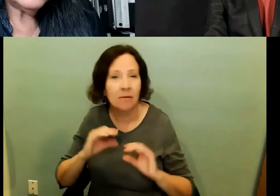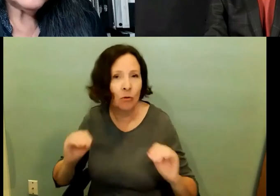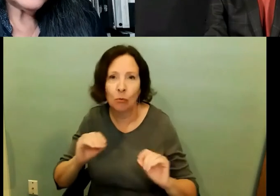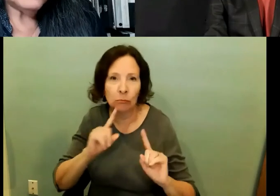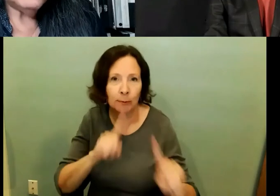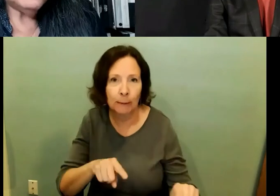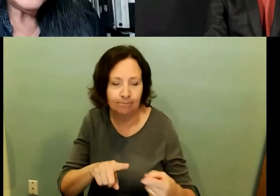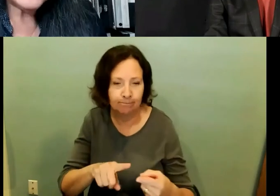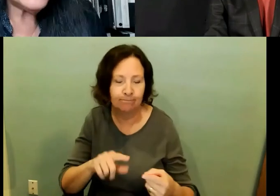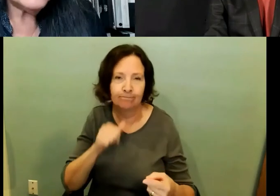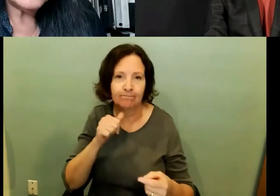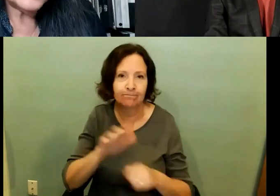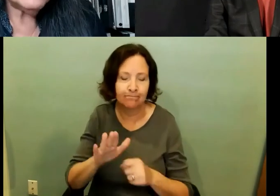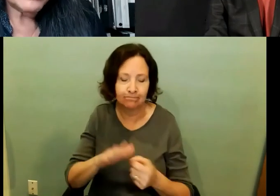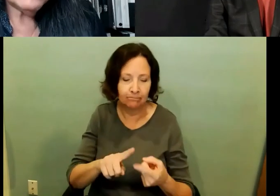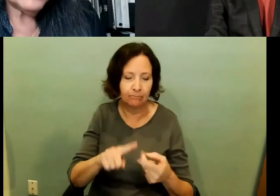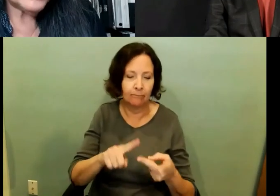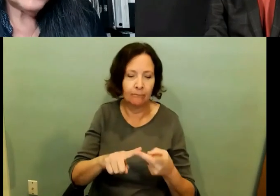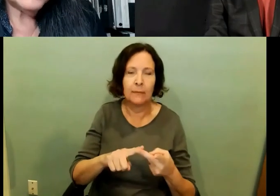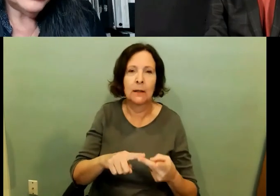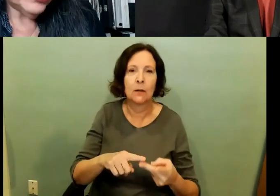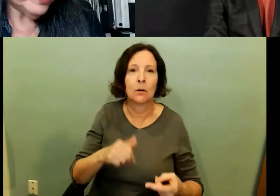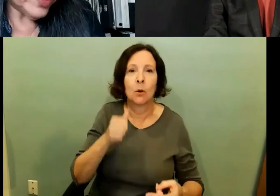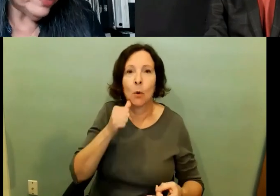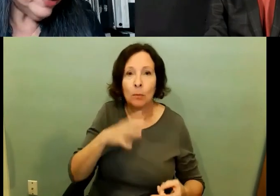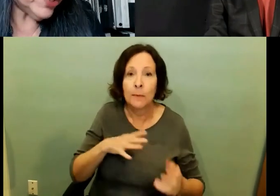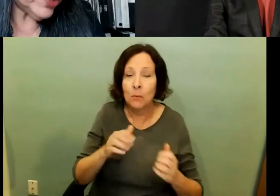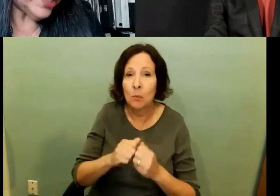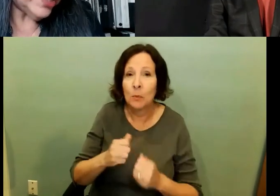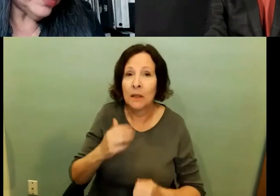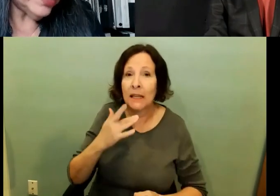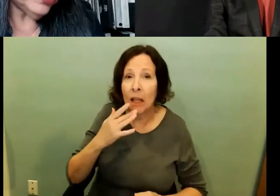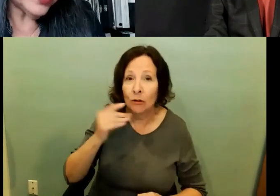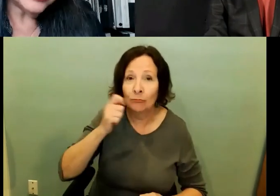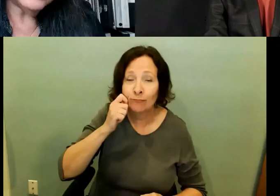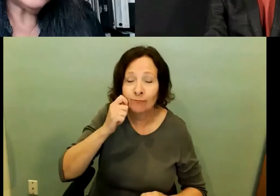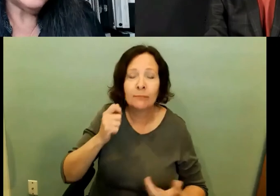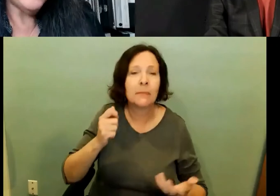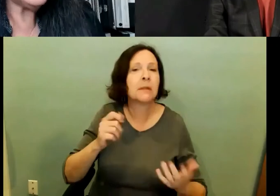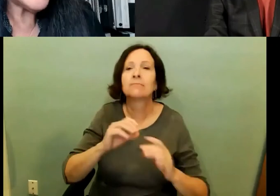or we are still doing a lot of work in terms of understanding differences. But I have to say,